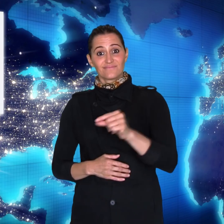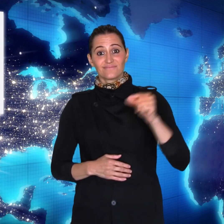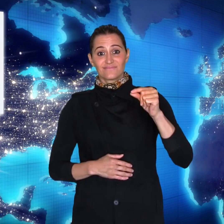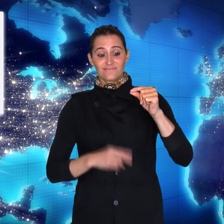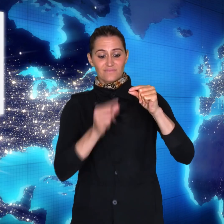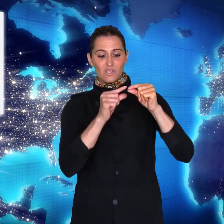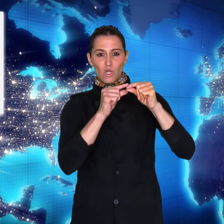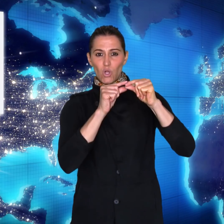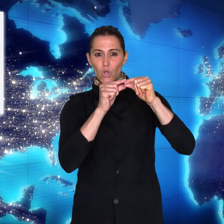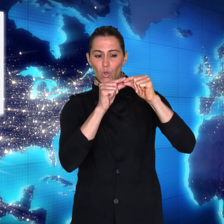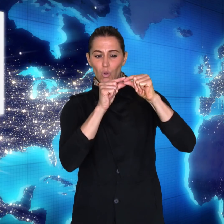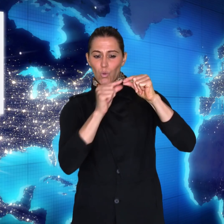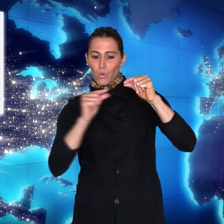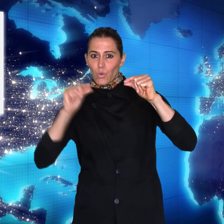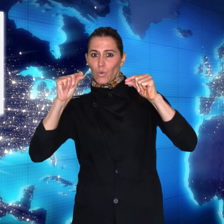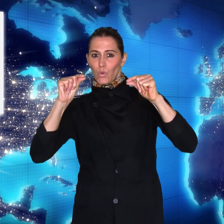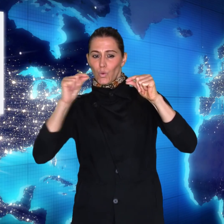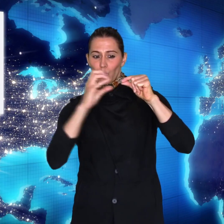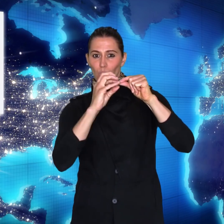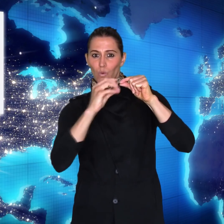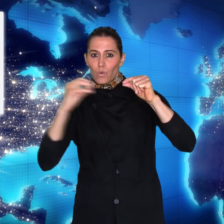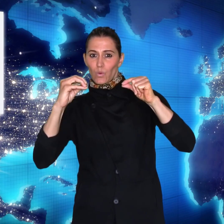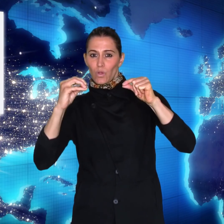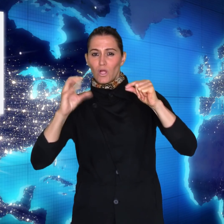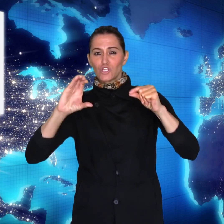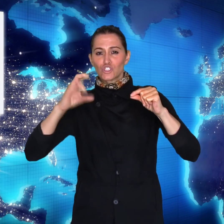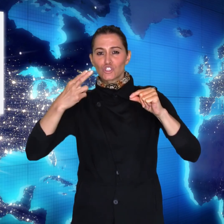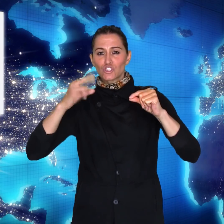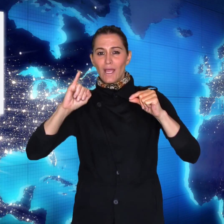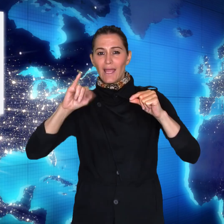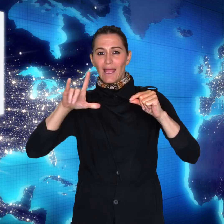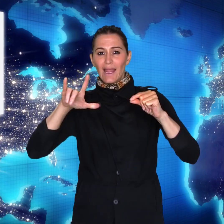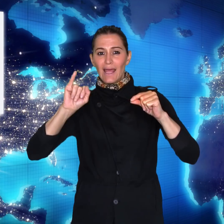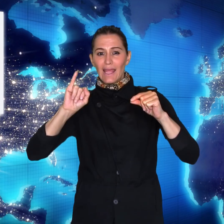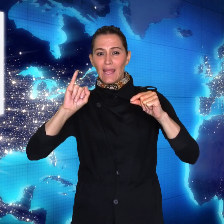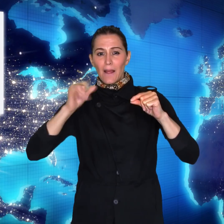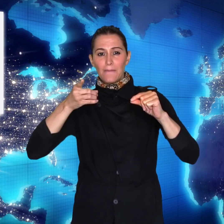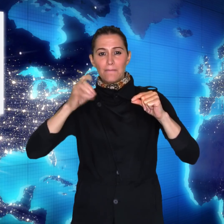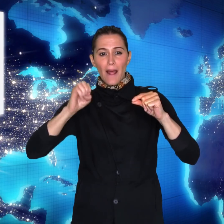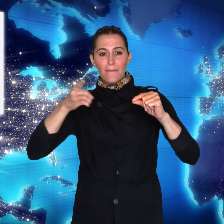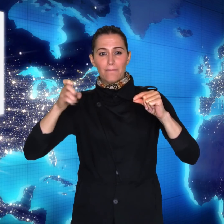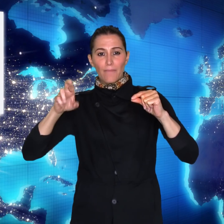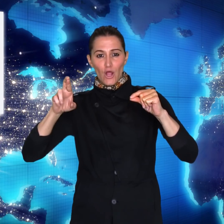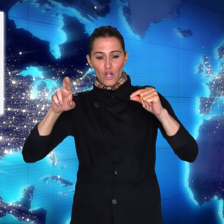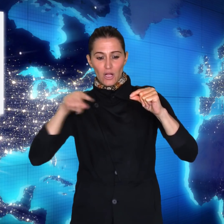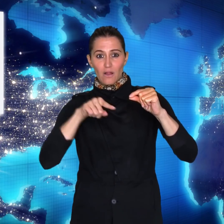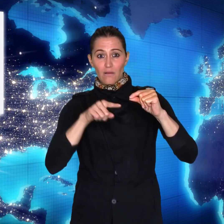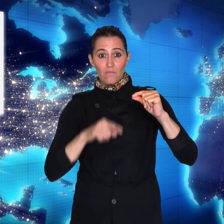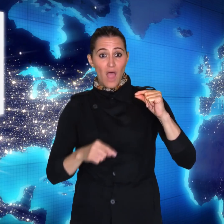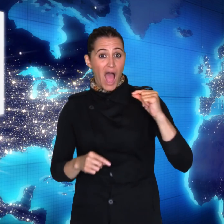Dawn: Thunderclap headaches after